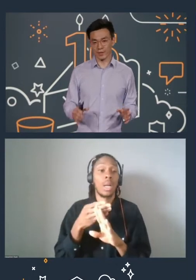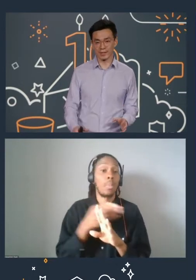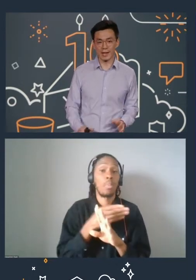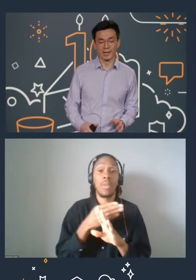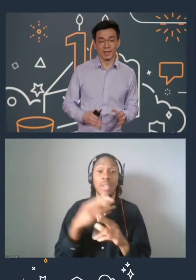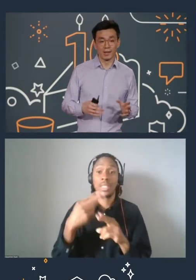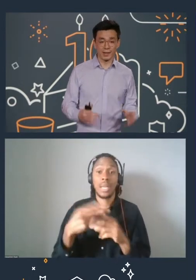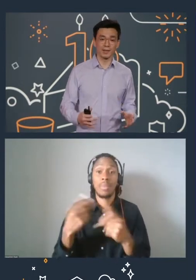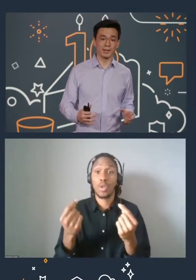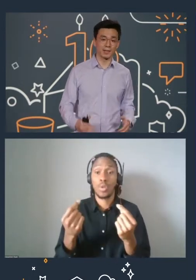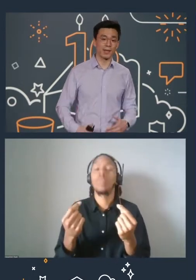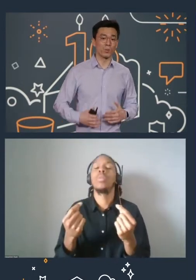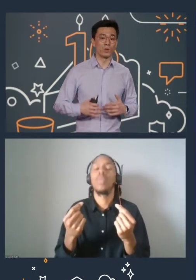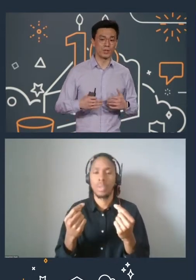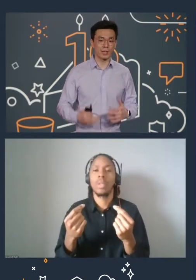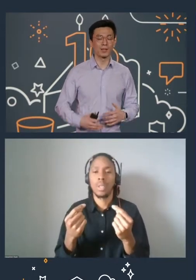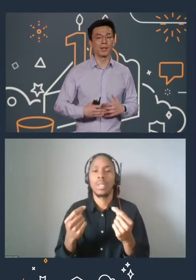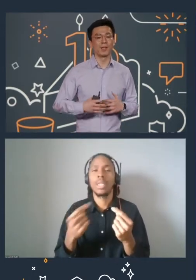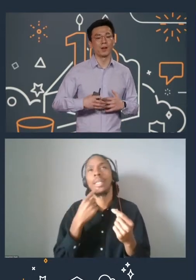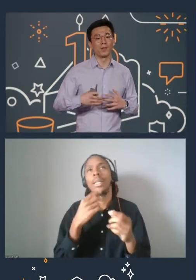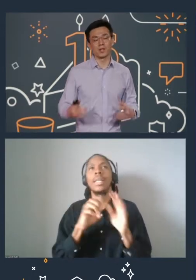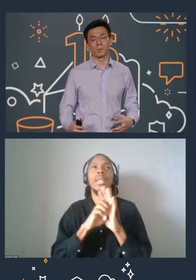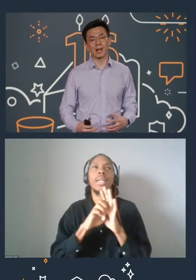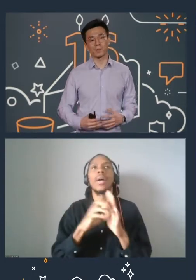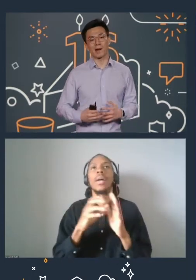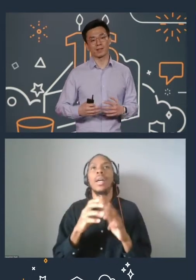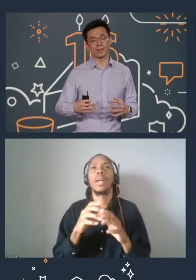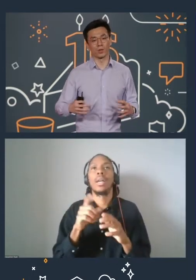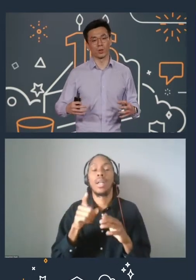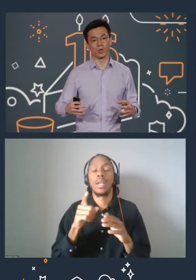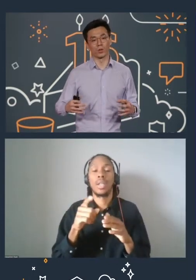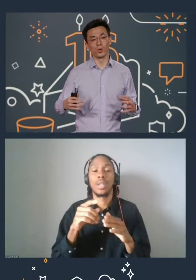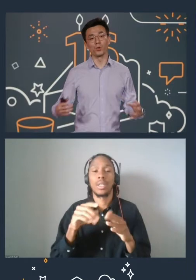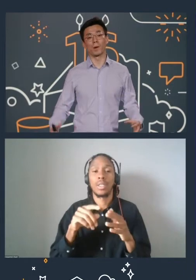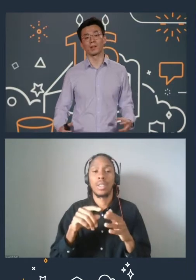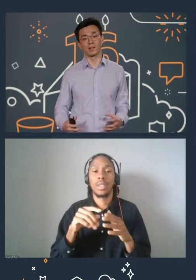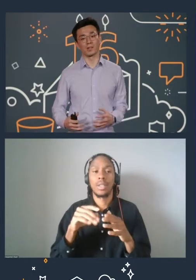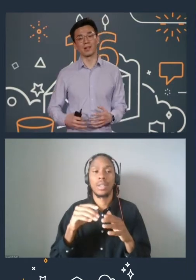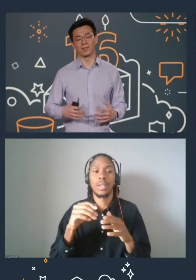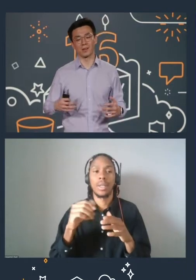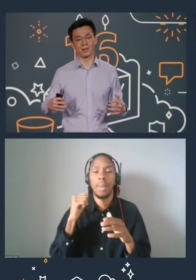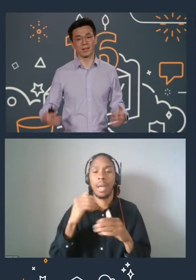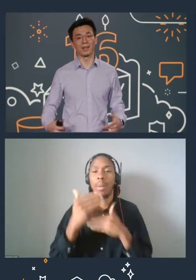is that then, let's say when you suddenly finish batch process your new partition and start sending